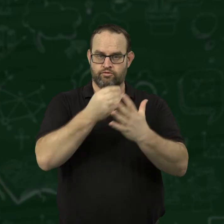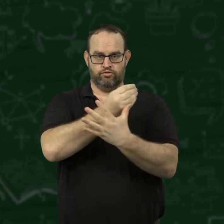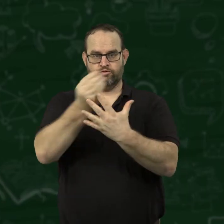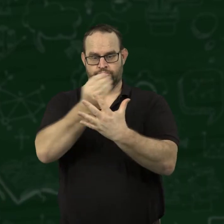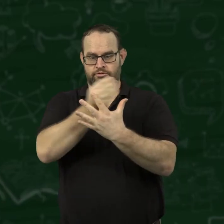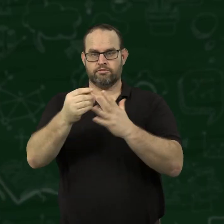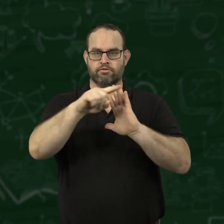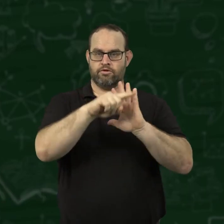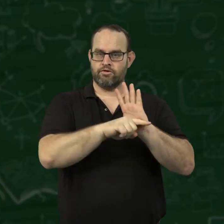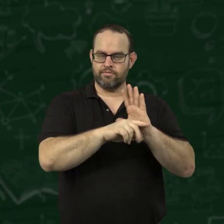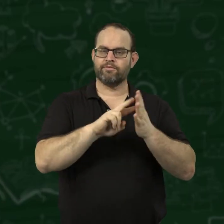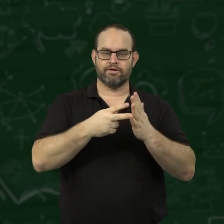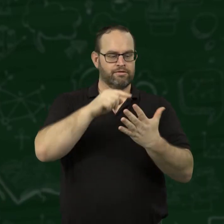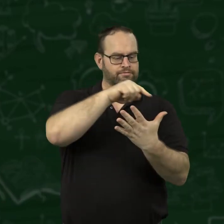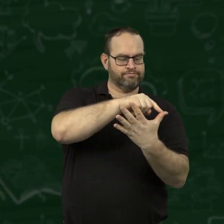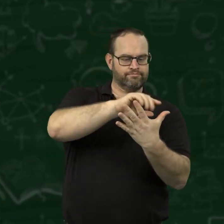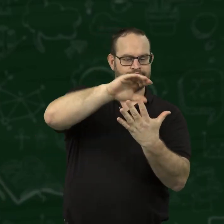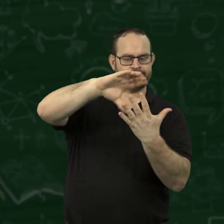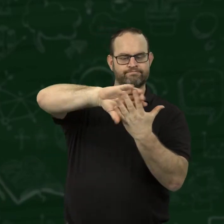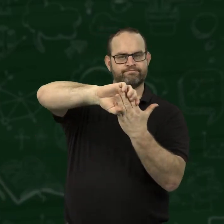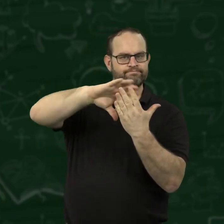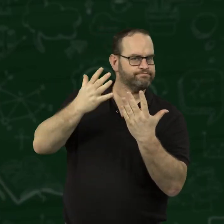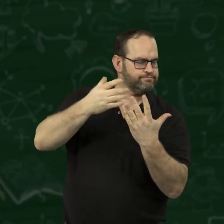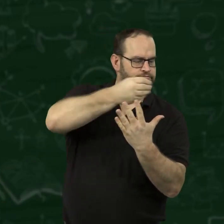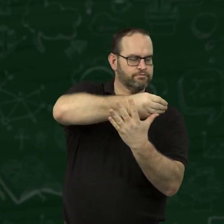The distributive property is multiplying over grouped numbers.